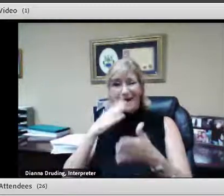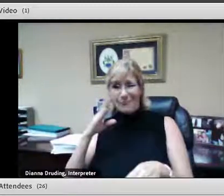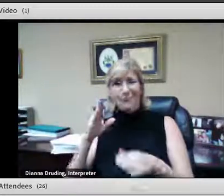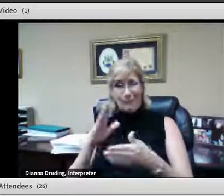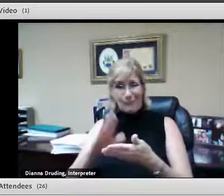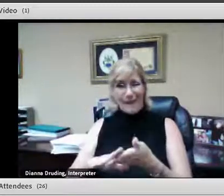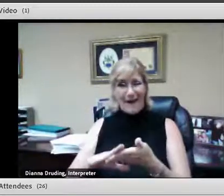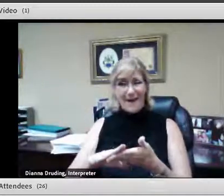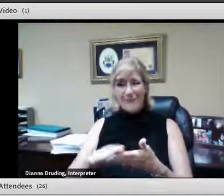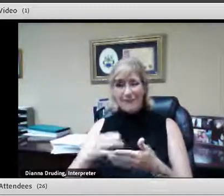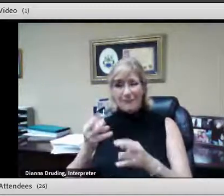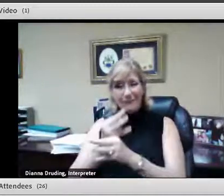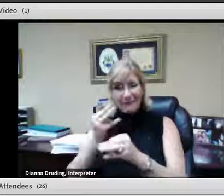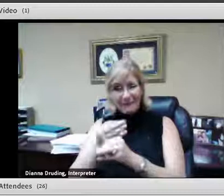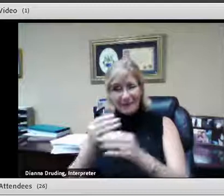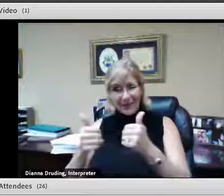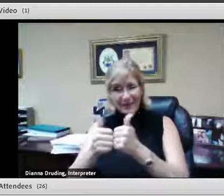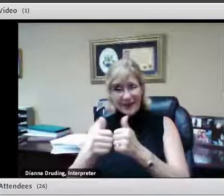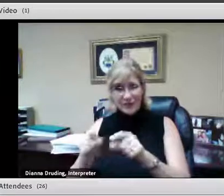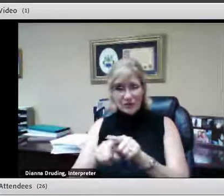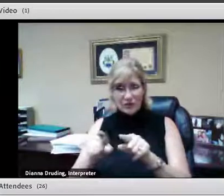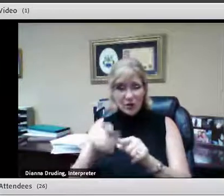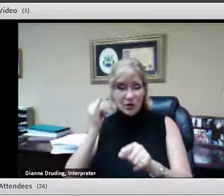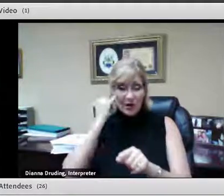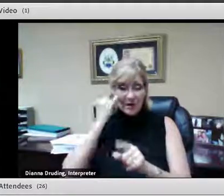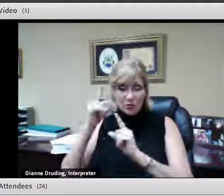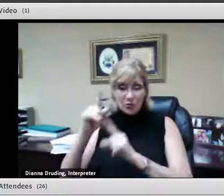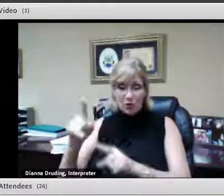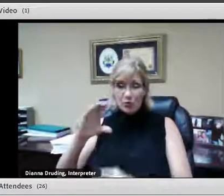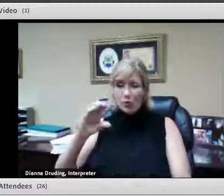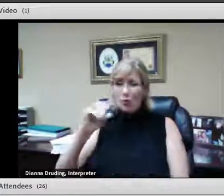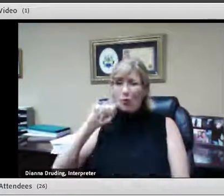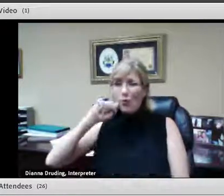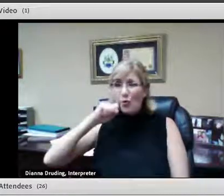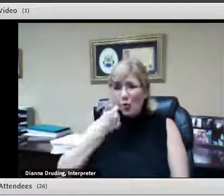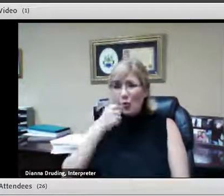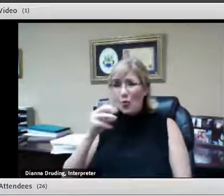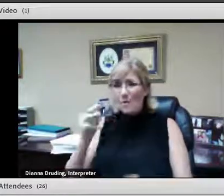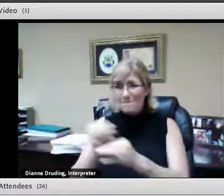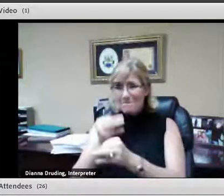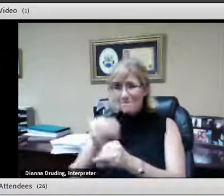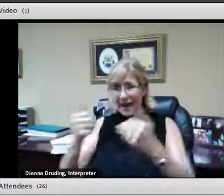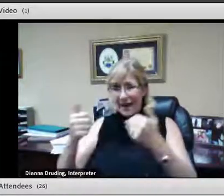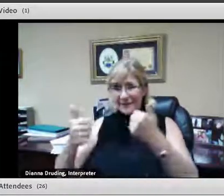If you go to, like, coolmathgames.com, it's just loaded with ads.